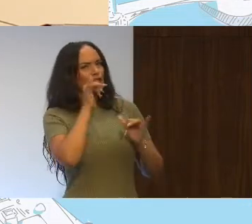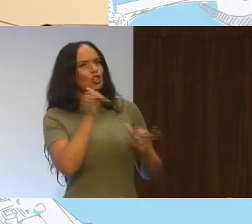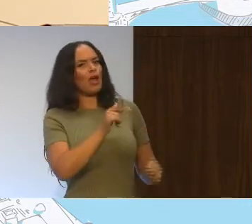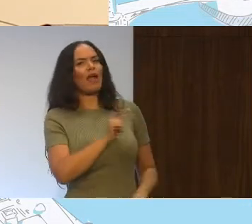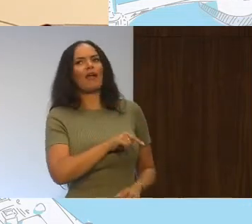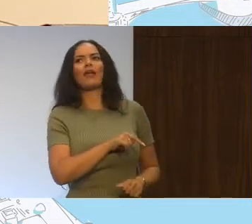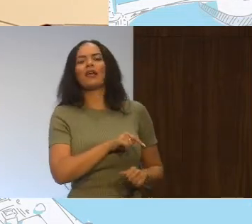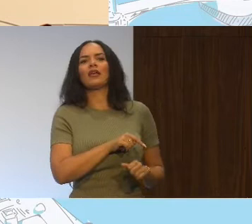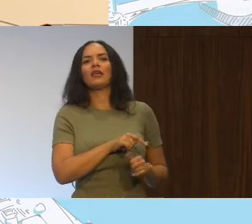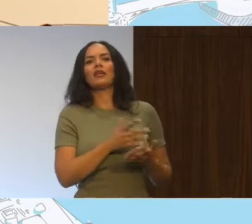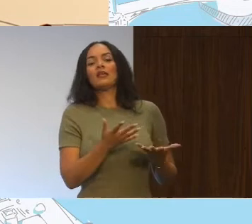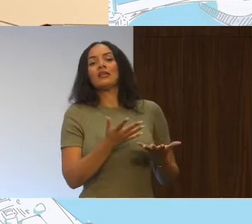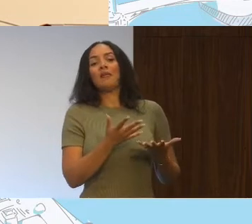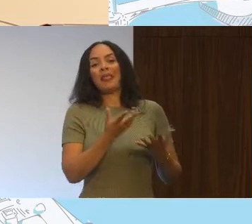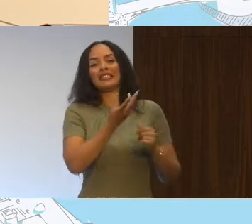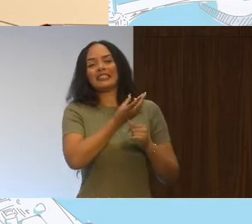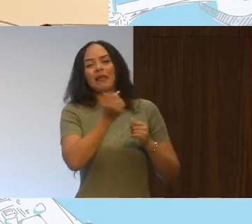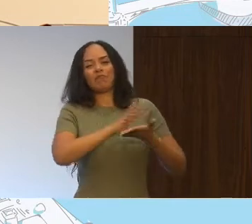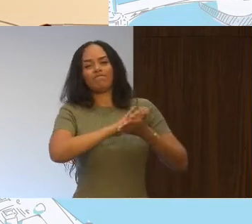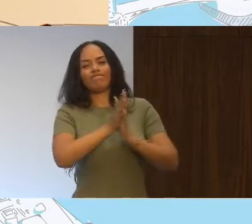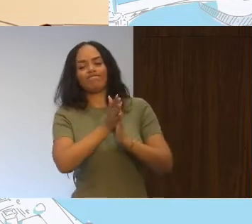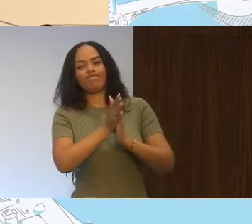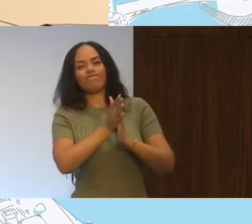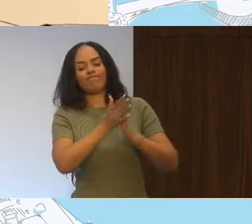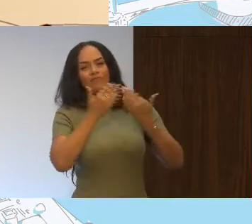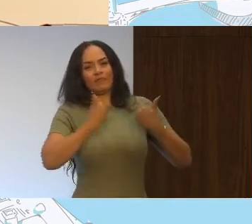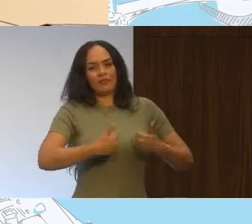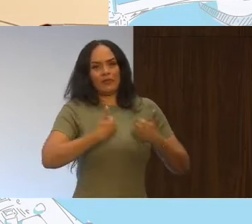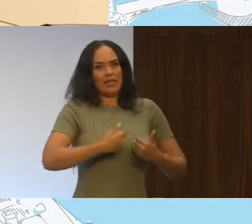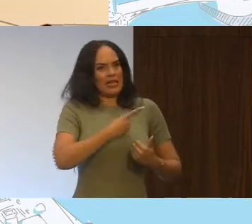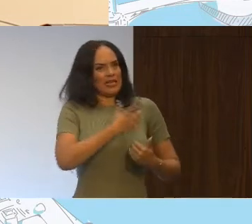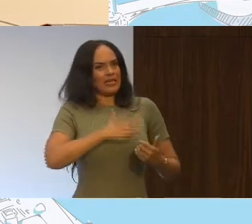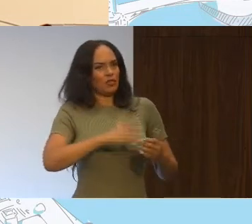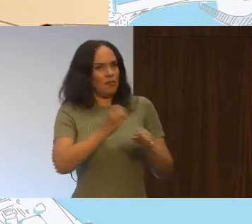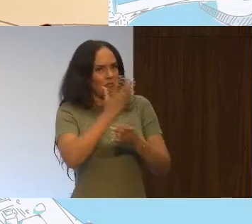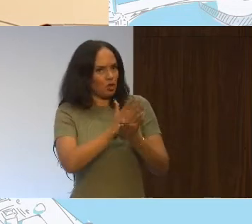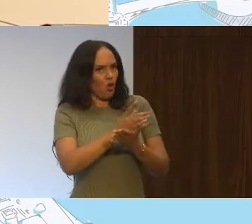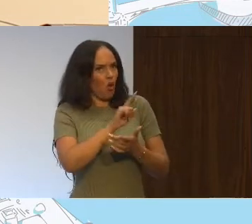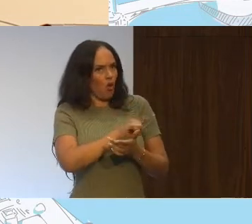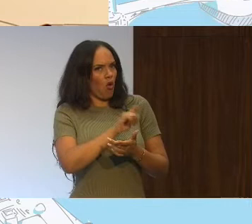as I mentioned before, some of the differential diagnosis, some of the other possibilities. Thank you.